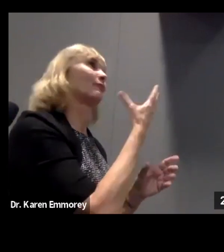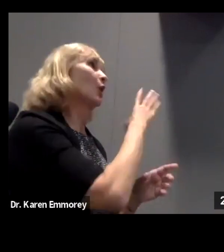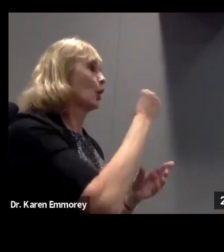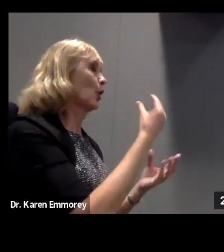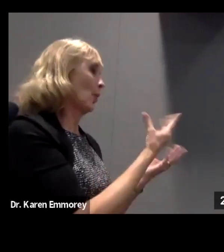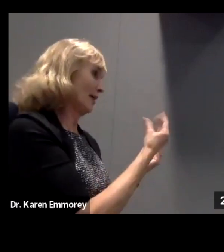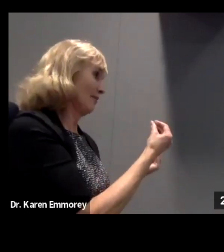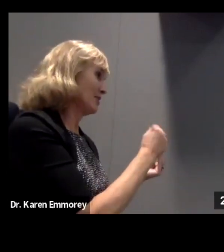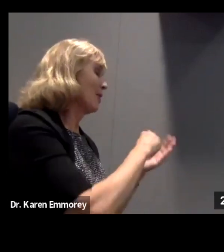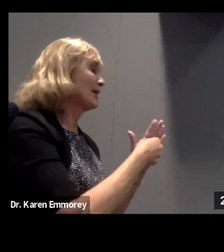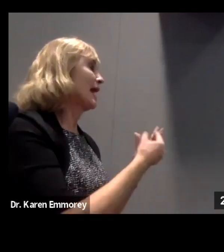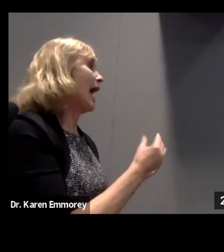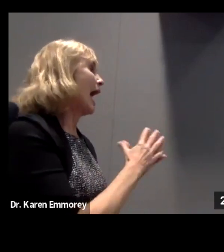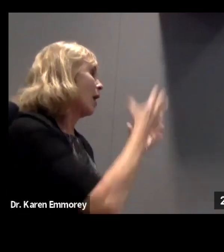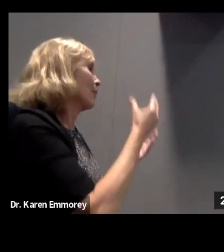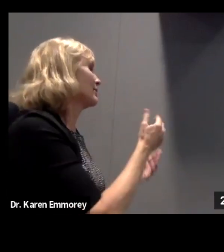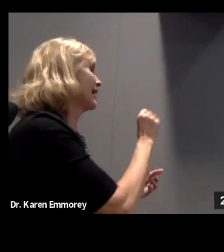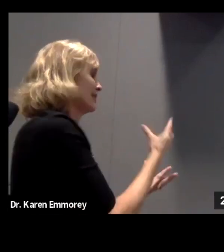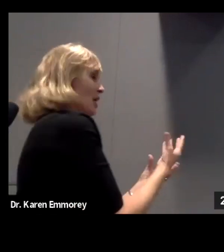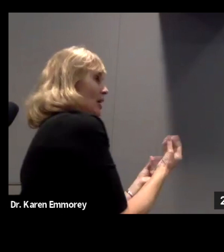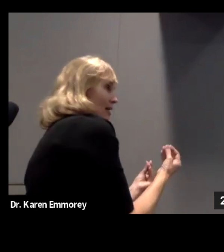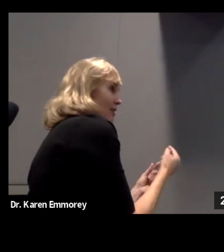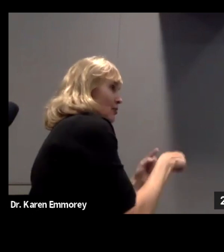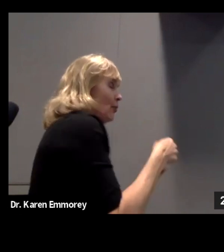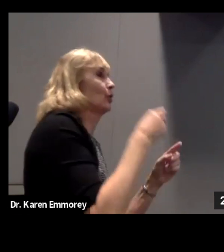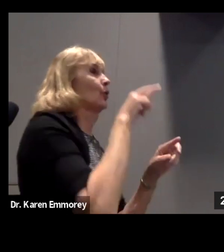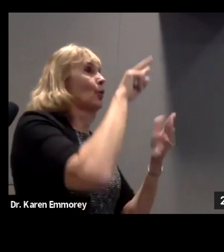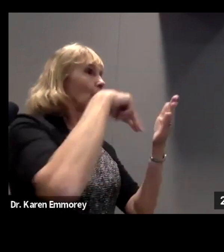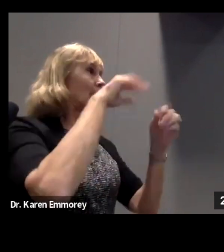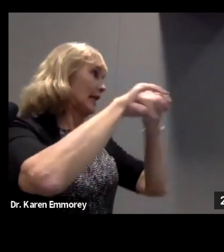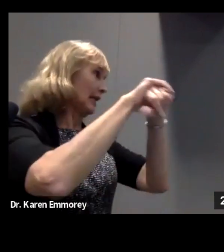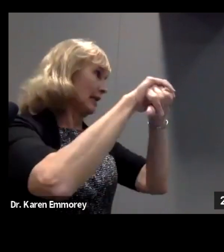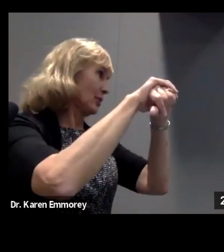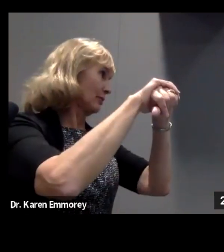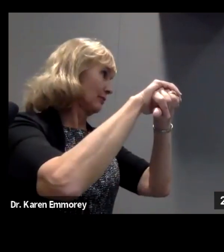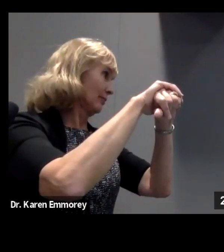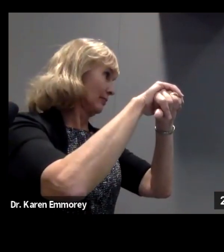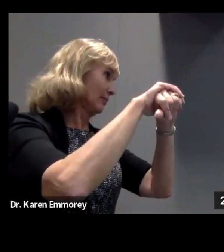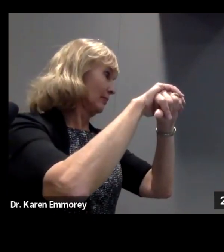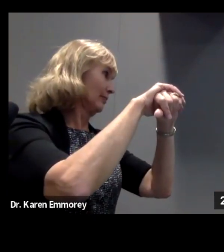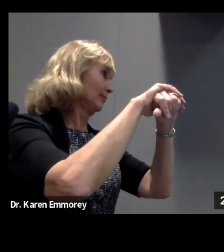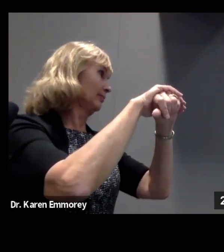so when you read that activation can be large or small,